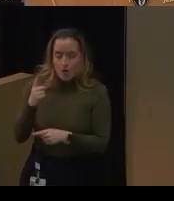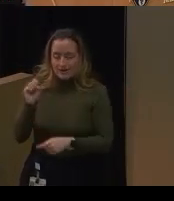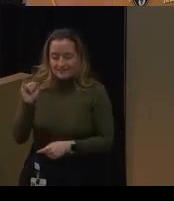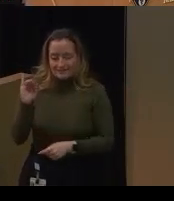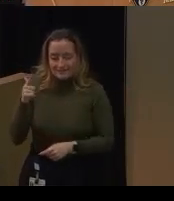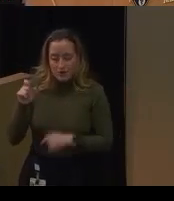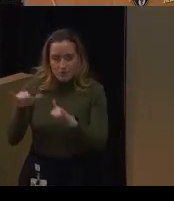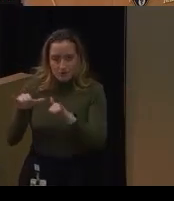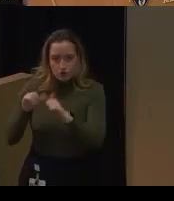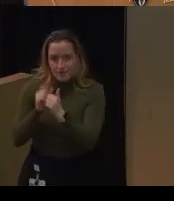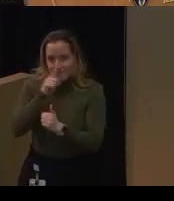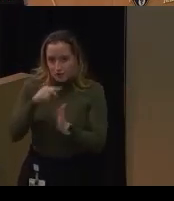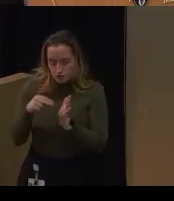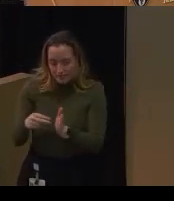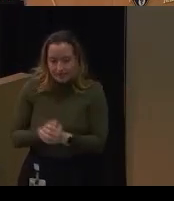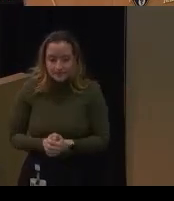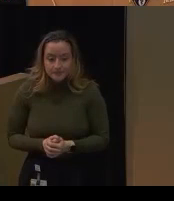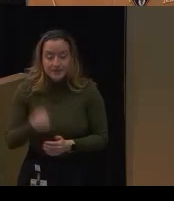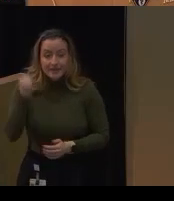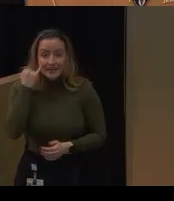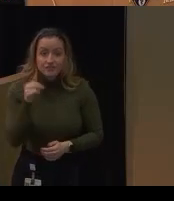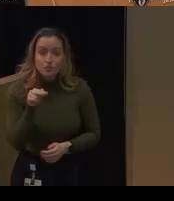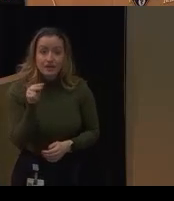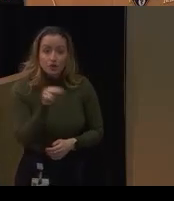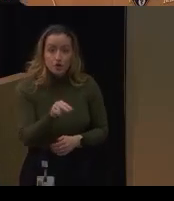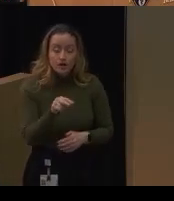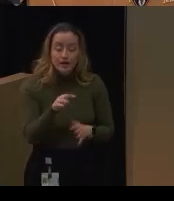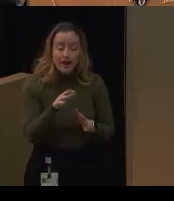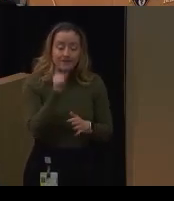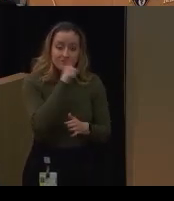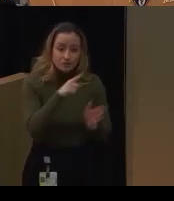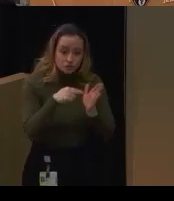association between a single measure and lifetime fiction exposure for example we replicate some of